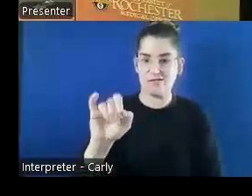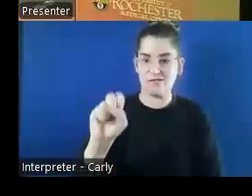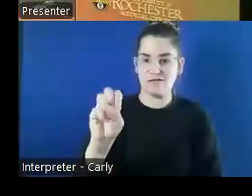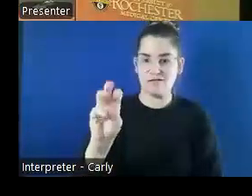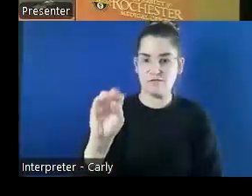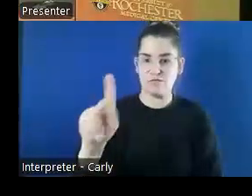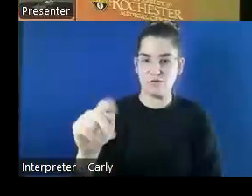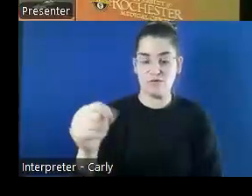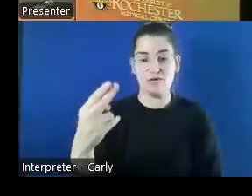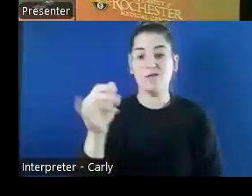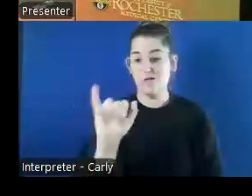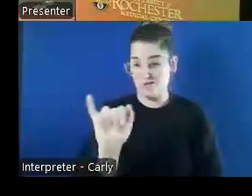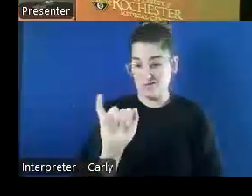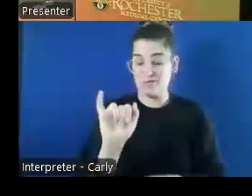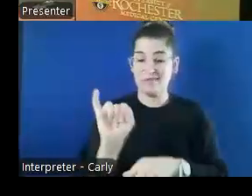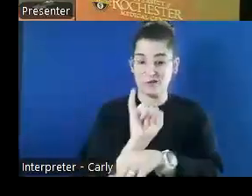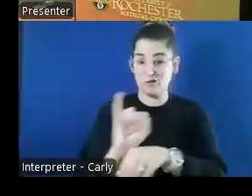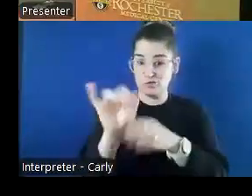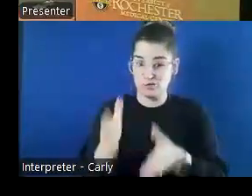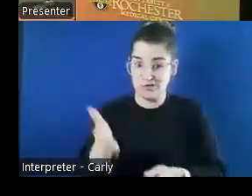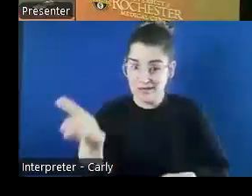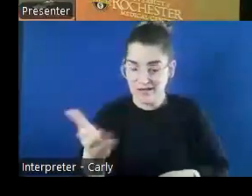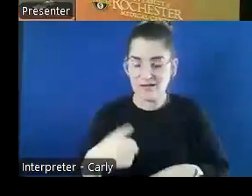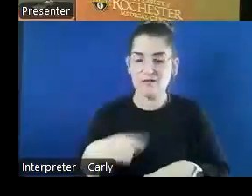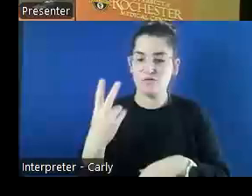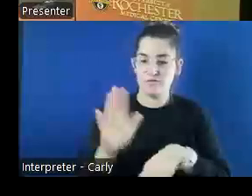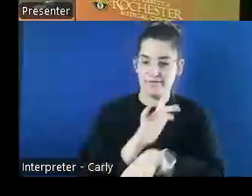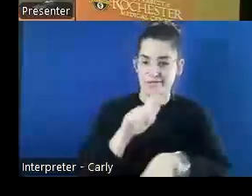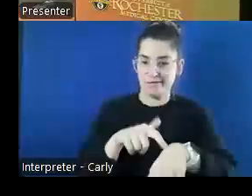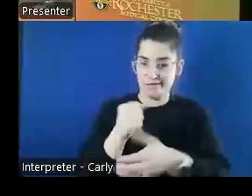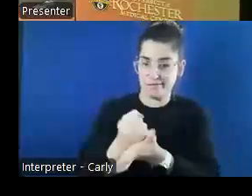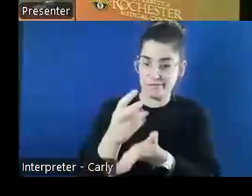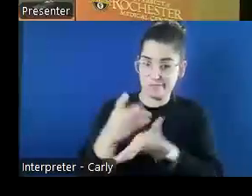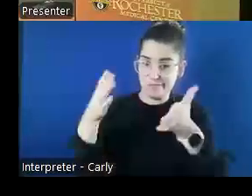who spend time with us um we have two full-time social workers so we really have a robust service